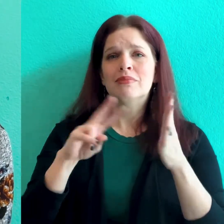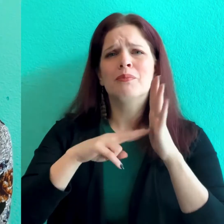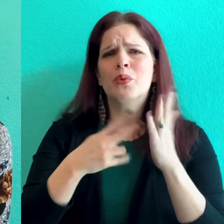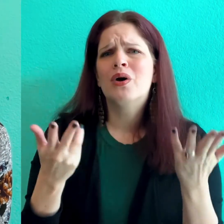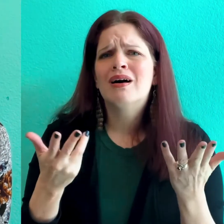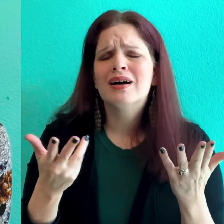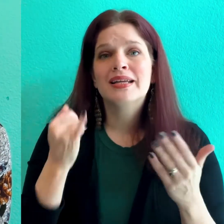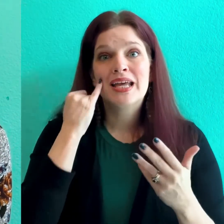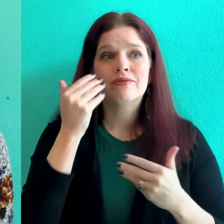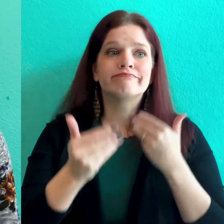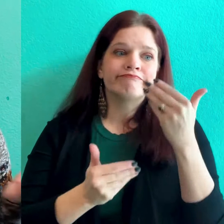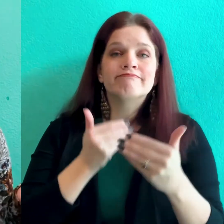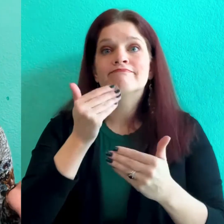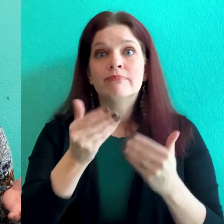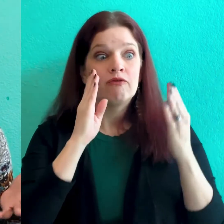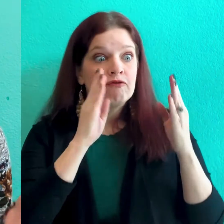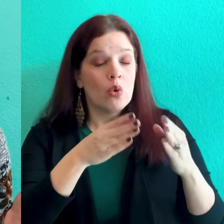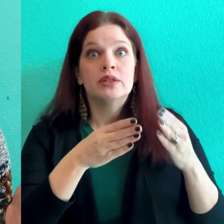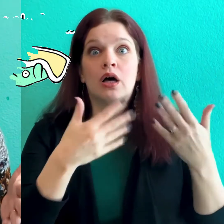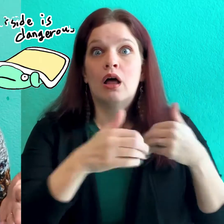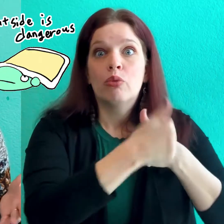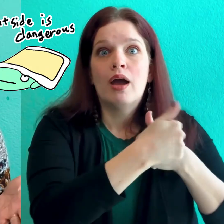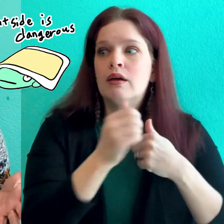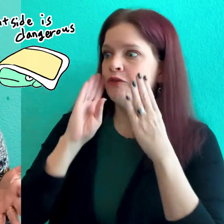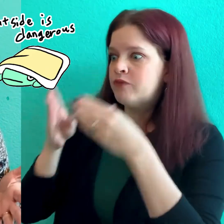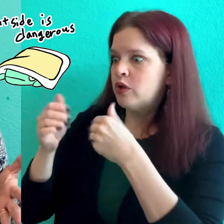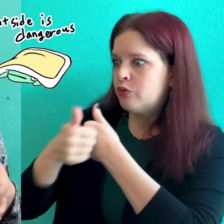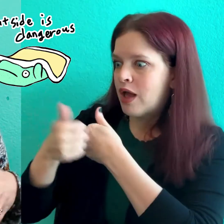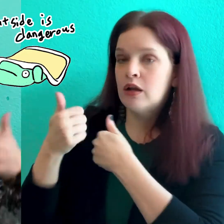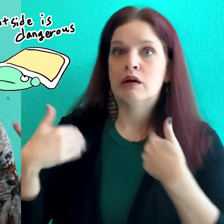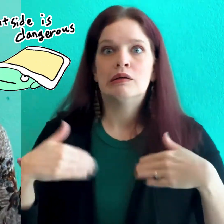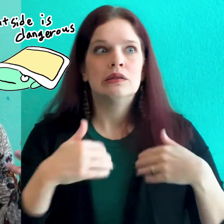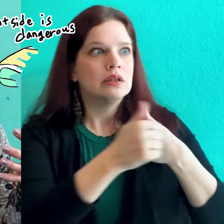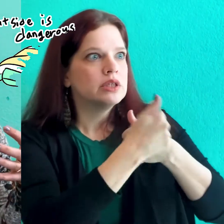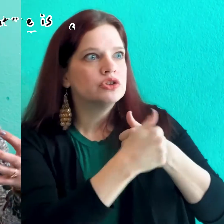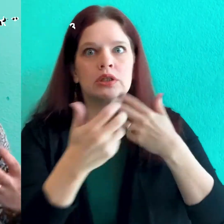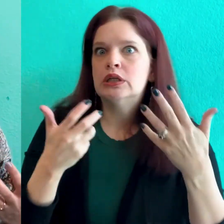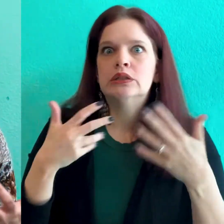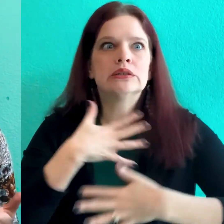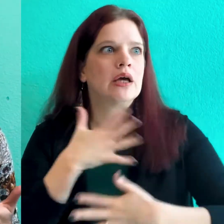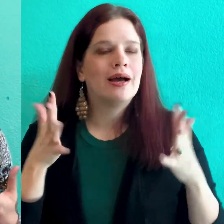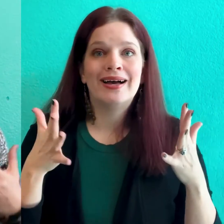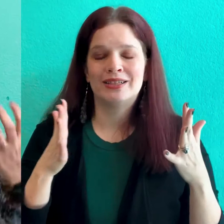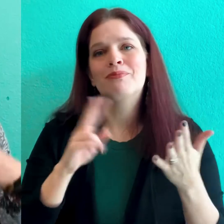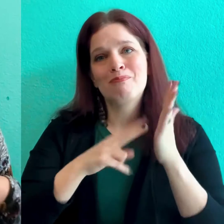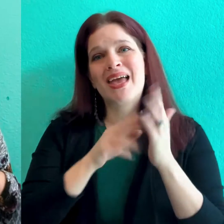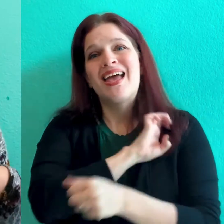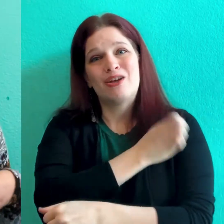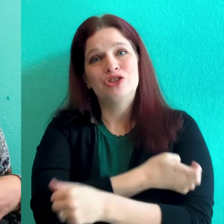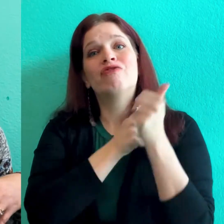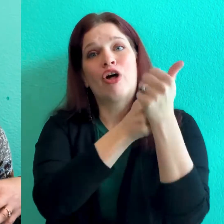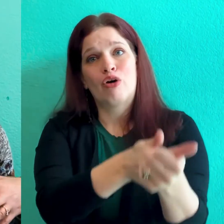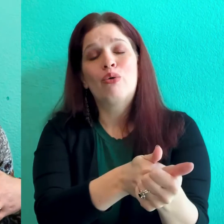And what that basically means is if we're moving through the world, focusing only on our threats and the things that are dangerous to us, then that's where our energy is going to go.